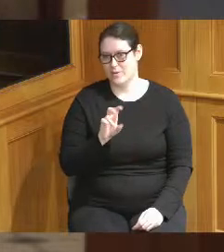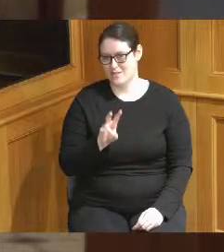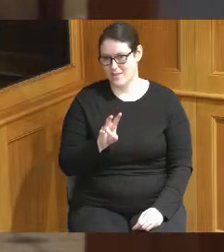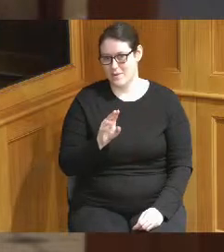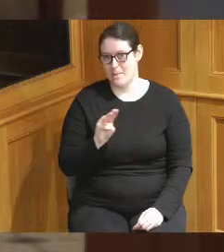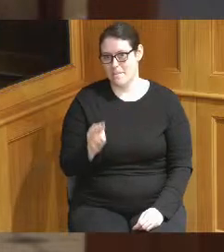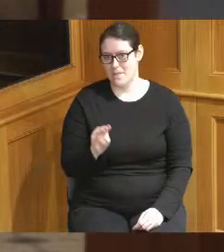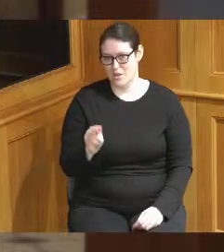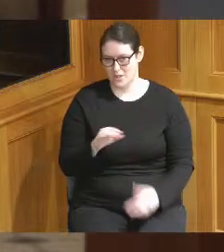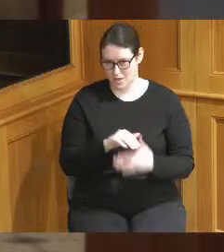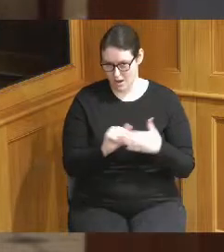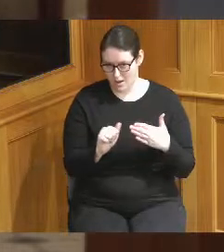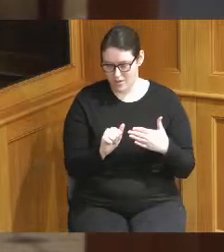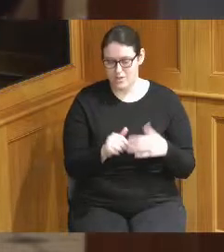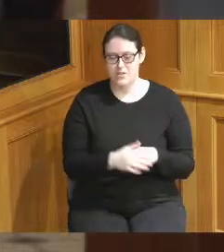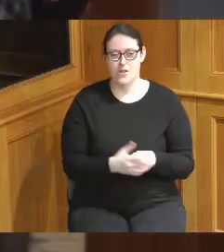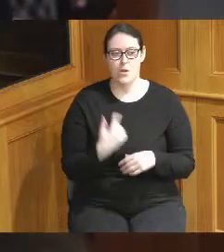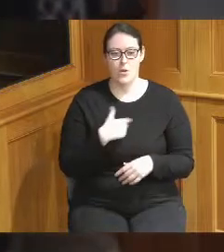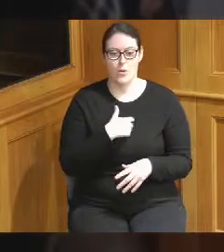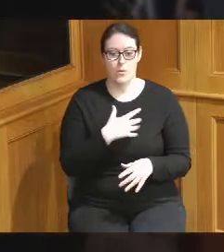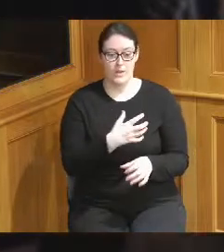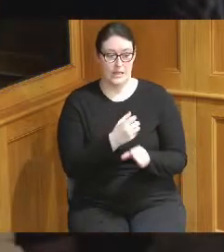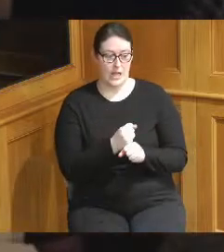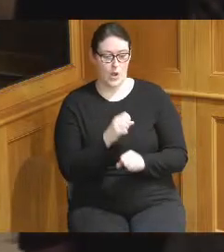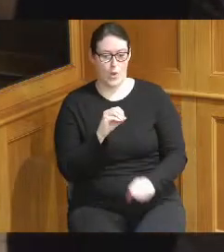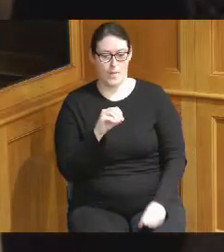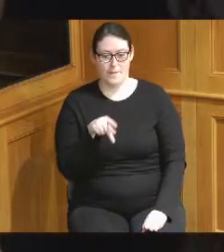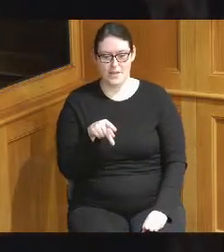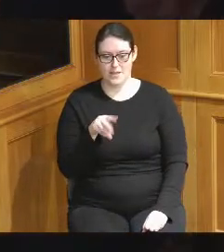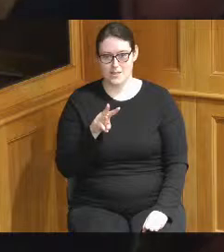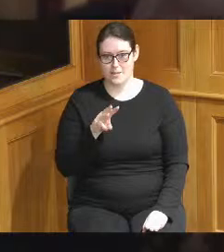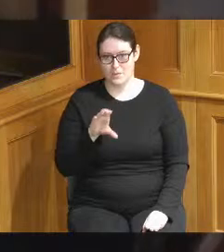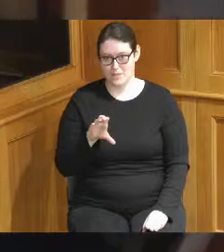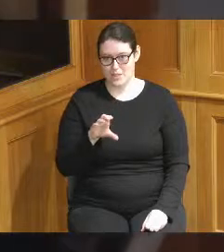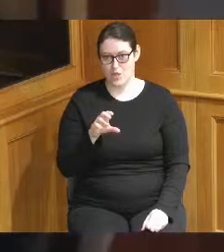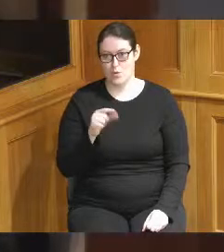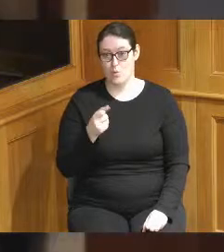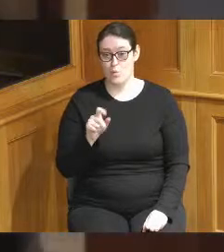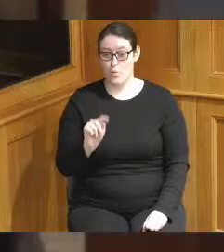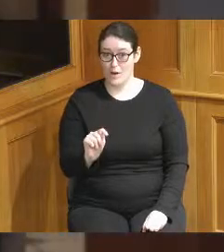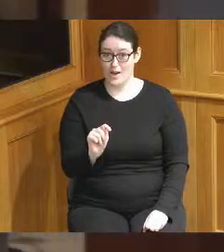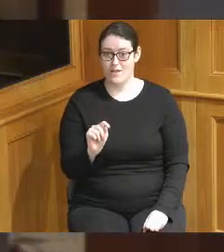I didn't I didn't get a ribbon so so anyway thanks to Finley Market they did such a nice